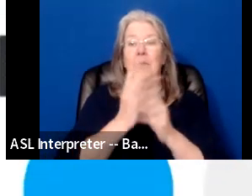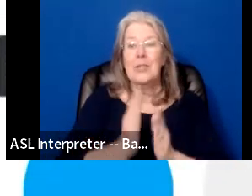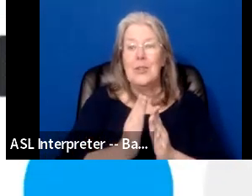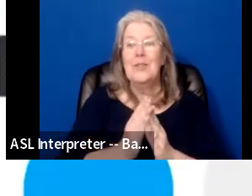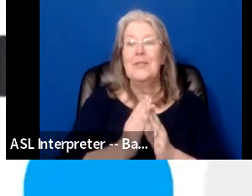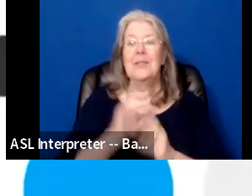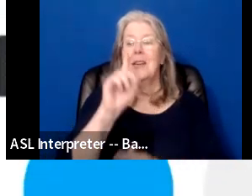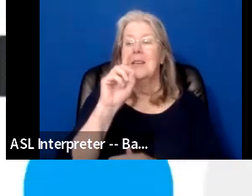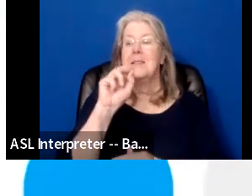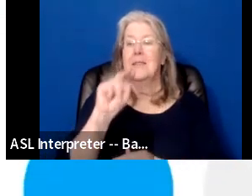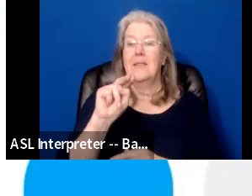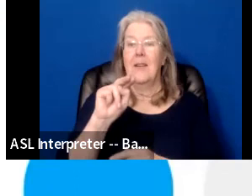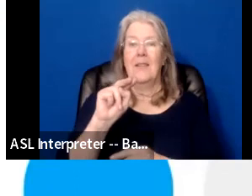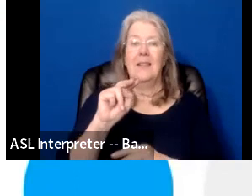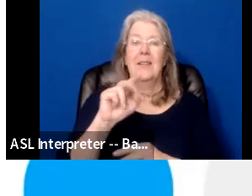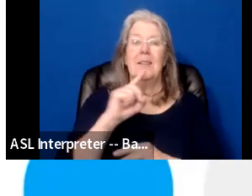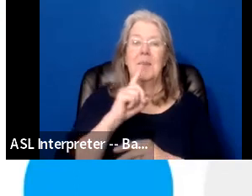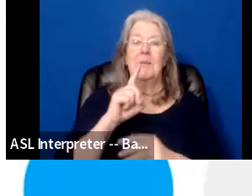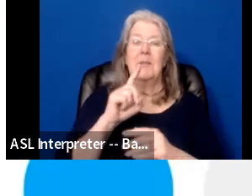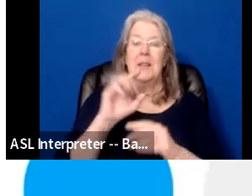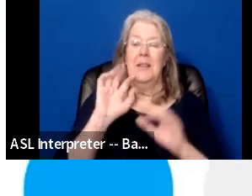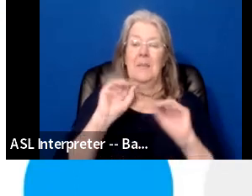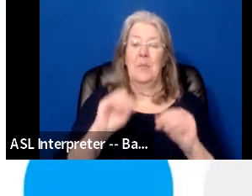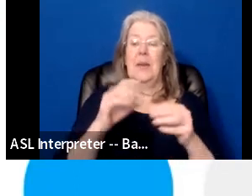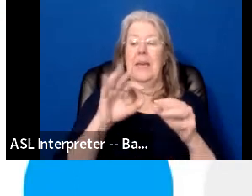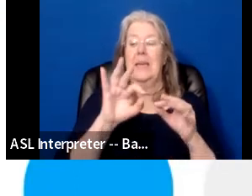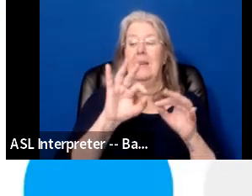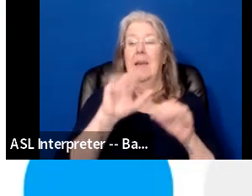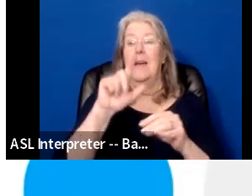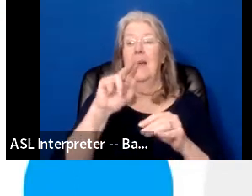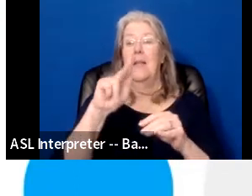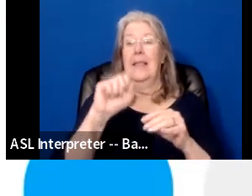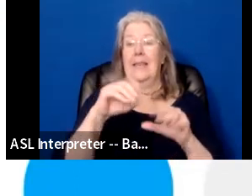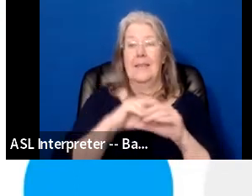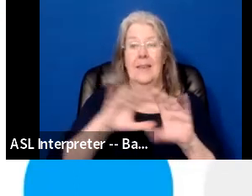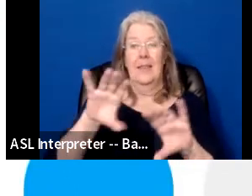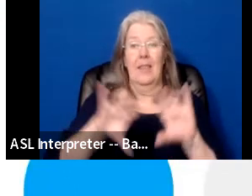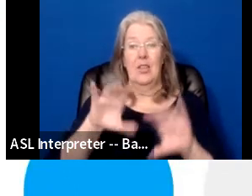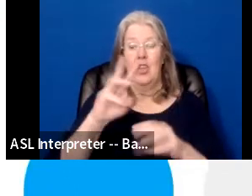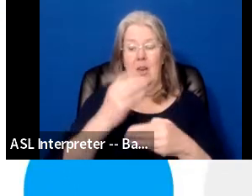Don who has been putting links in our chat window, and I just wanted to